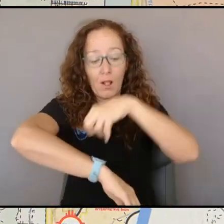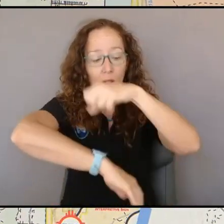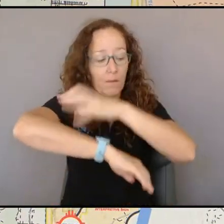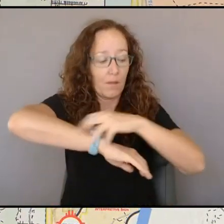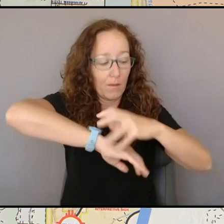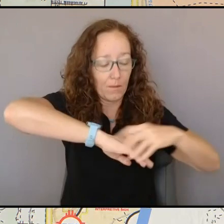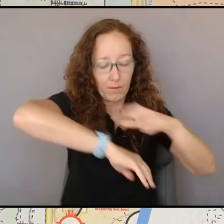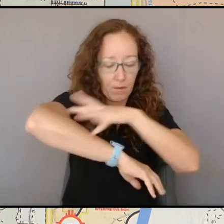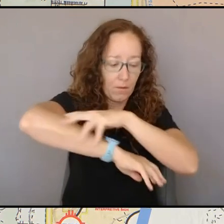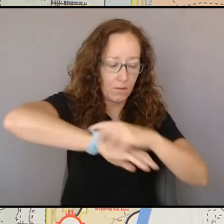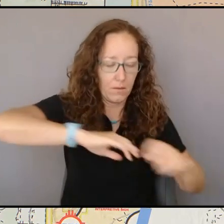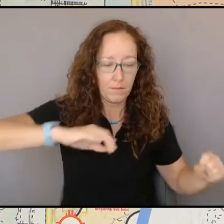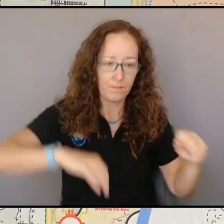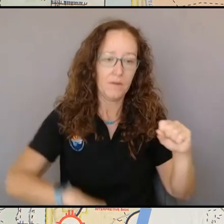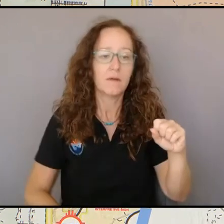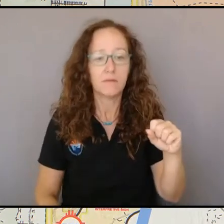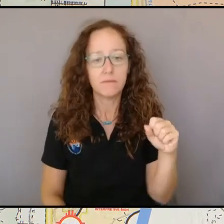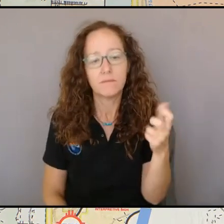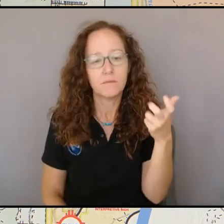continue with that repair when the weather dries out a little